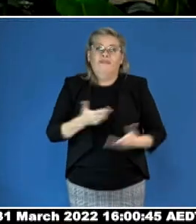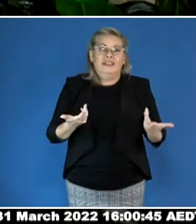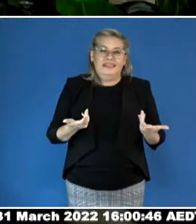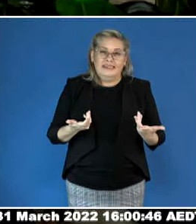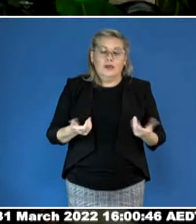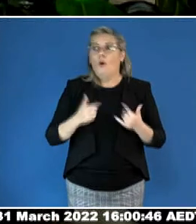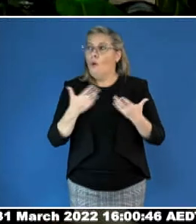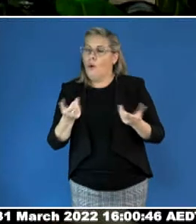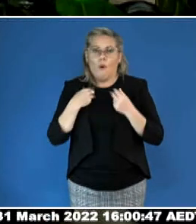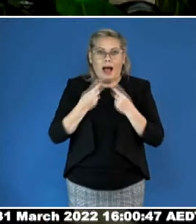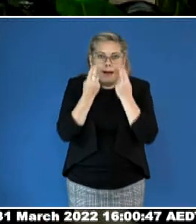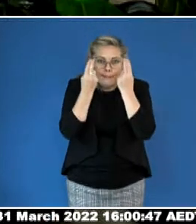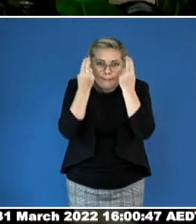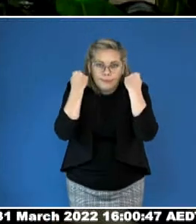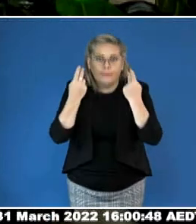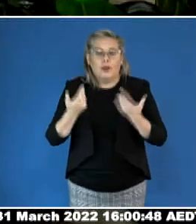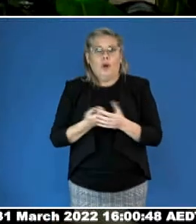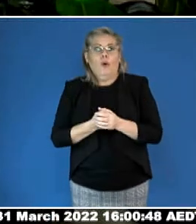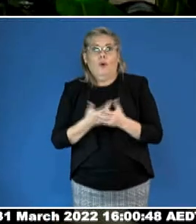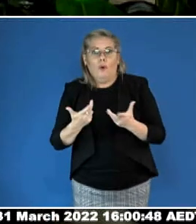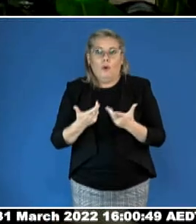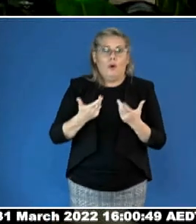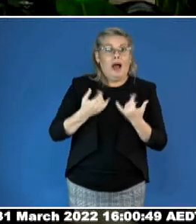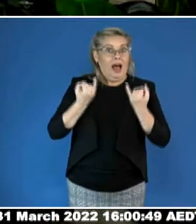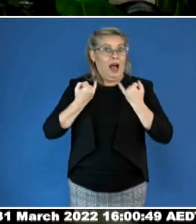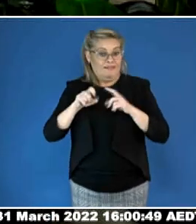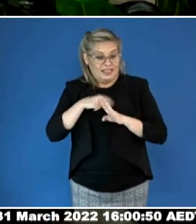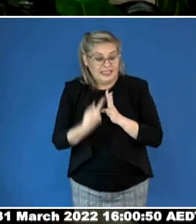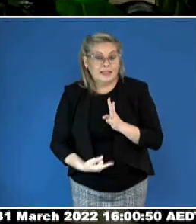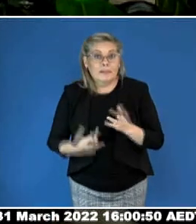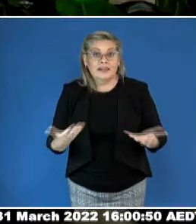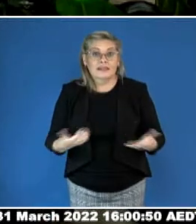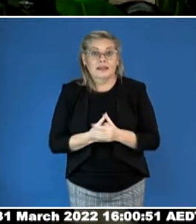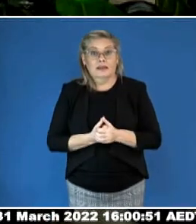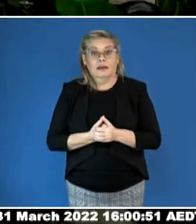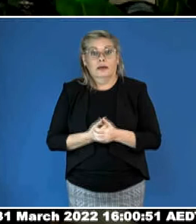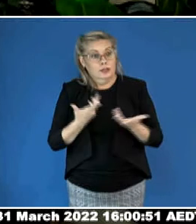In Grace's case, she was 15, anorexic and we now know she was an undiagnosed autistic